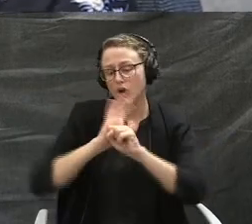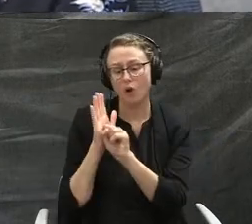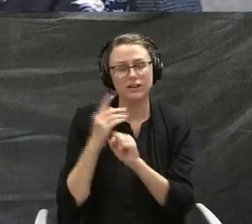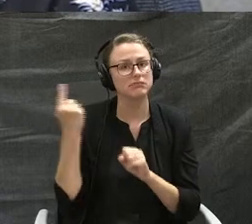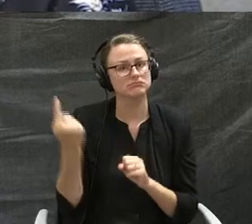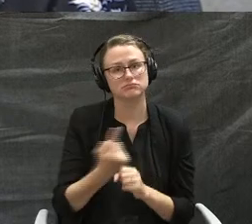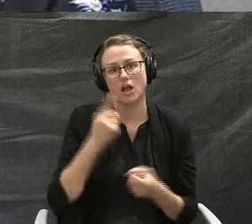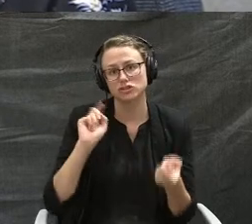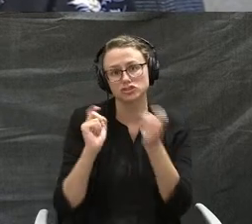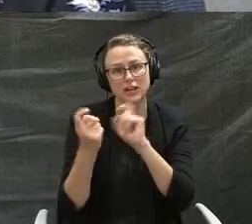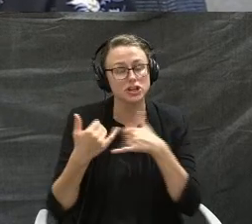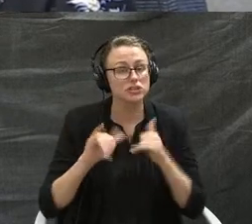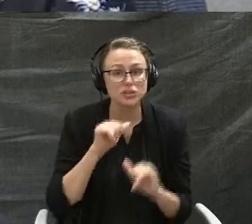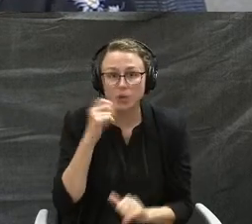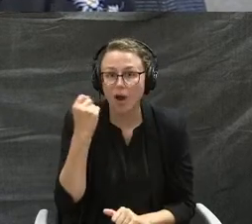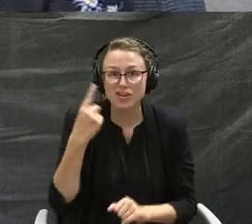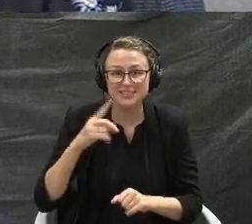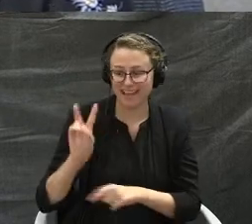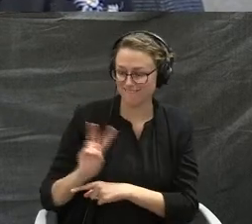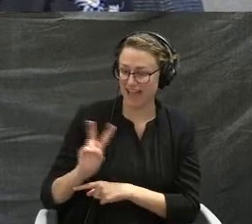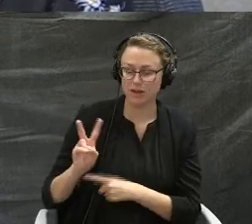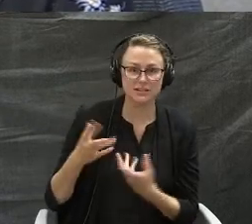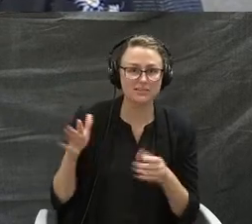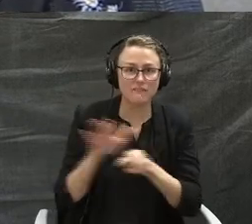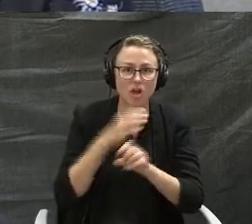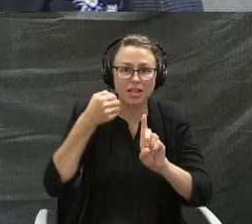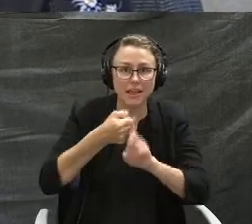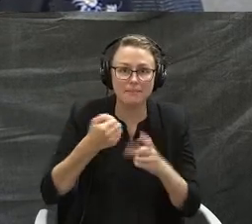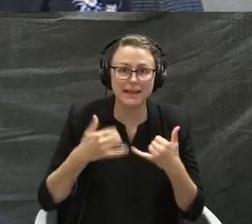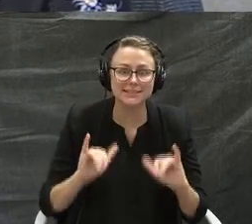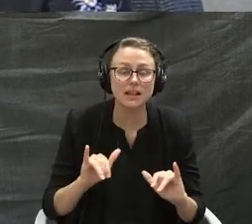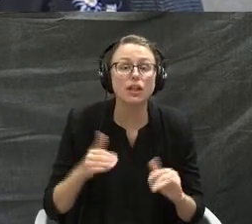the virus and its full impact as new information treatment or